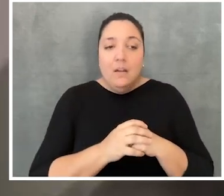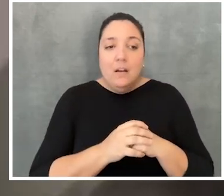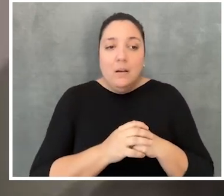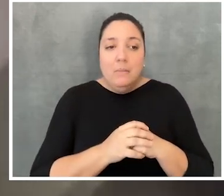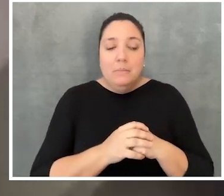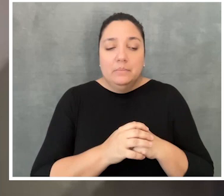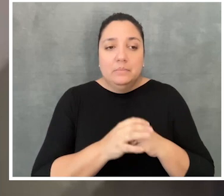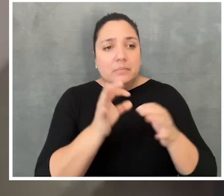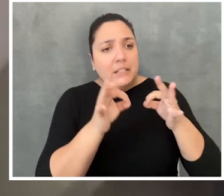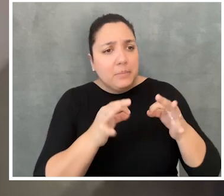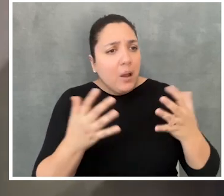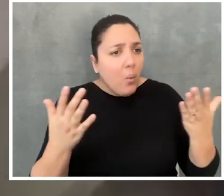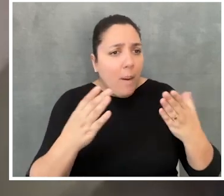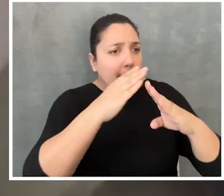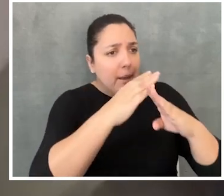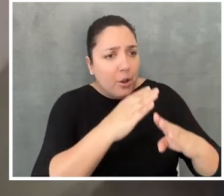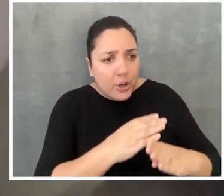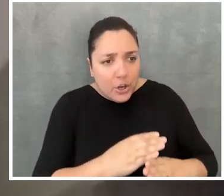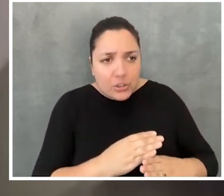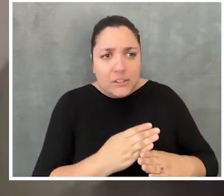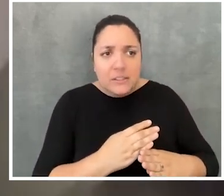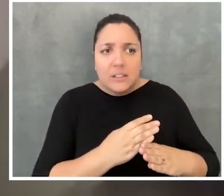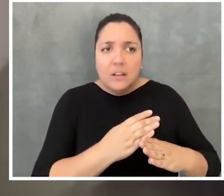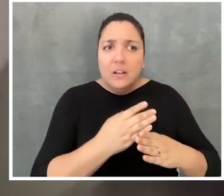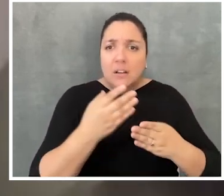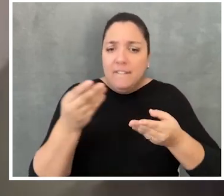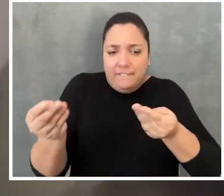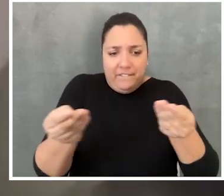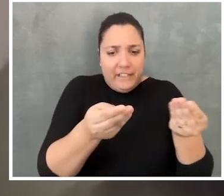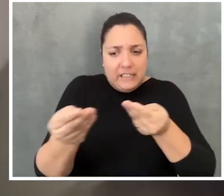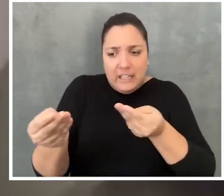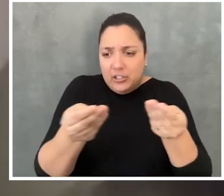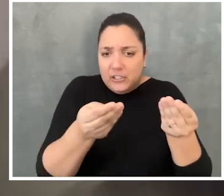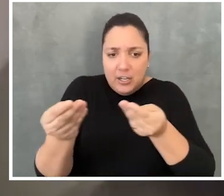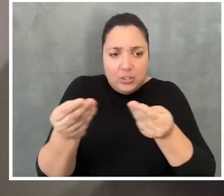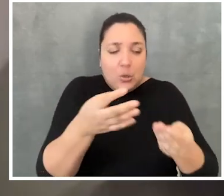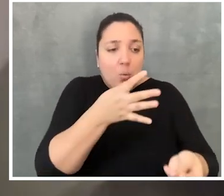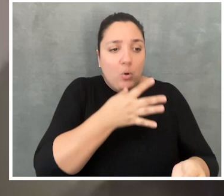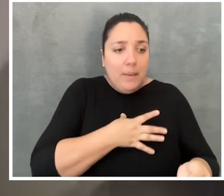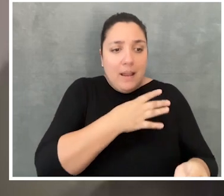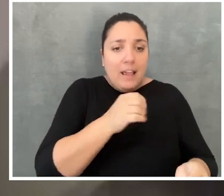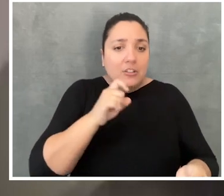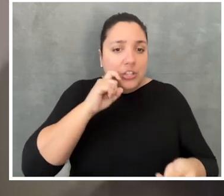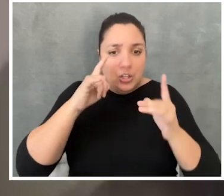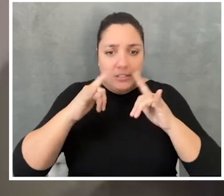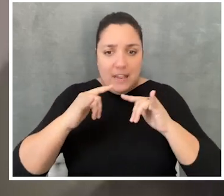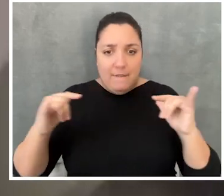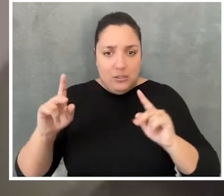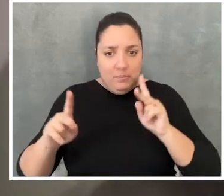the barriers and facilitators that women and gender diverse people